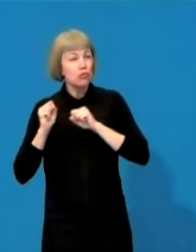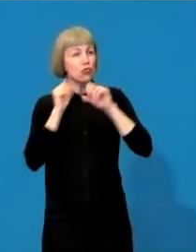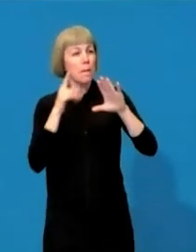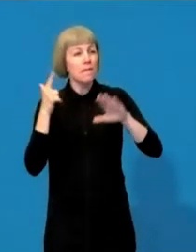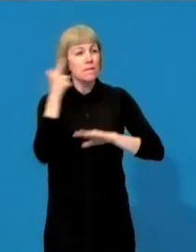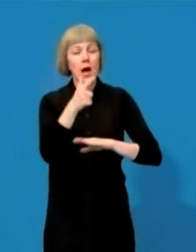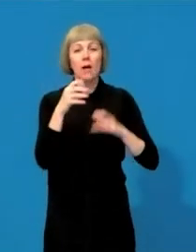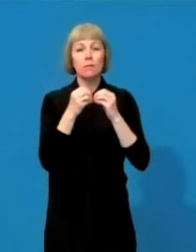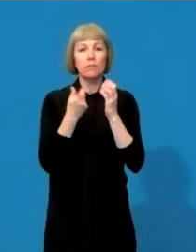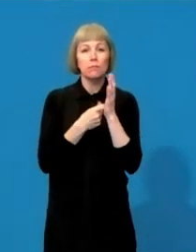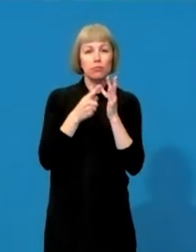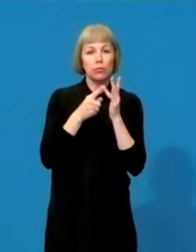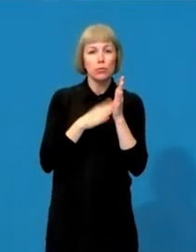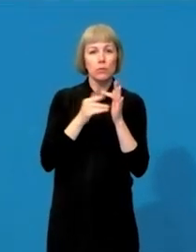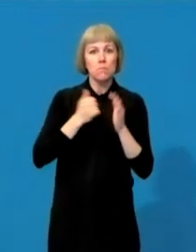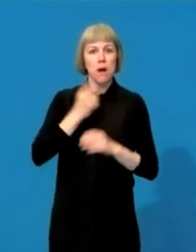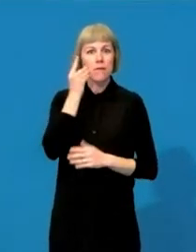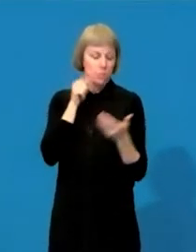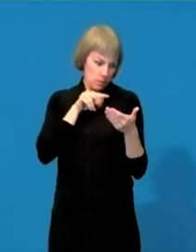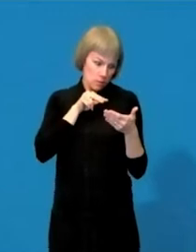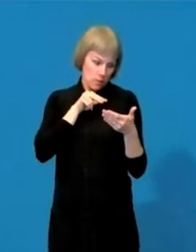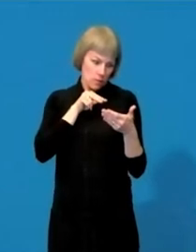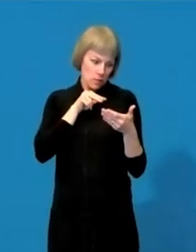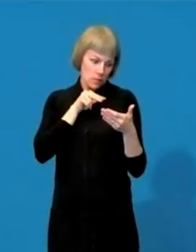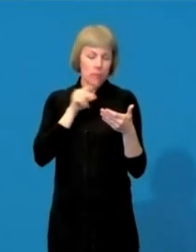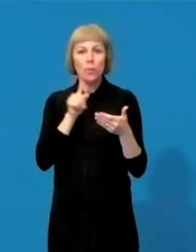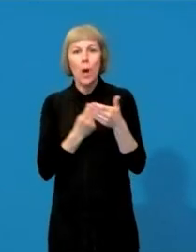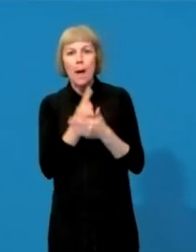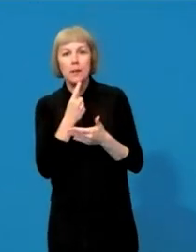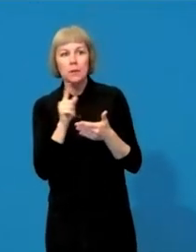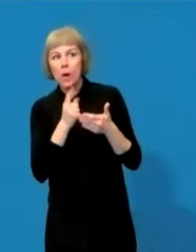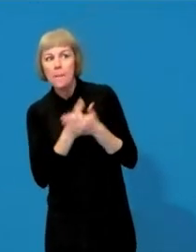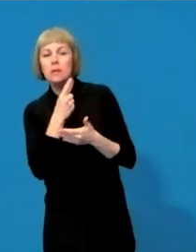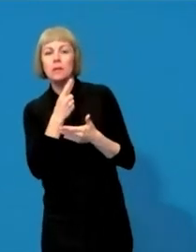But then whereas if he's with my sister, if something does happen he's still in good hands, you know.